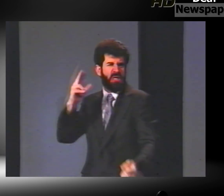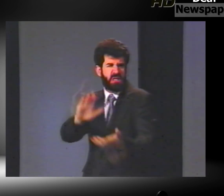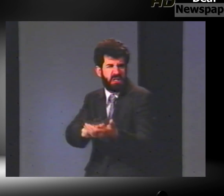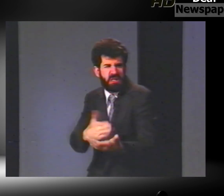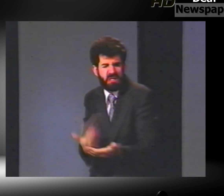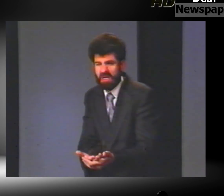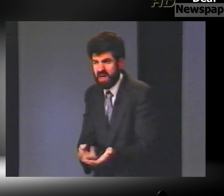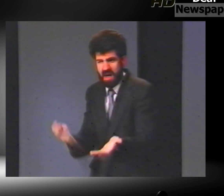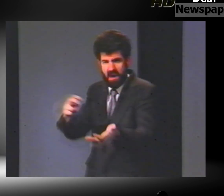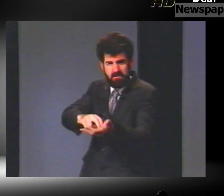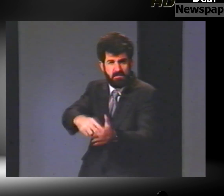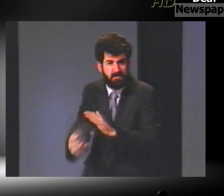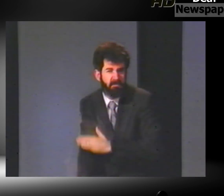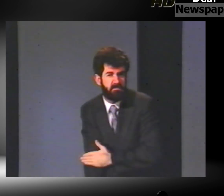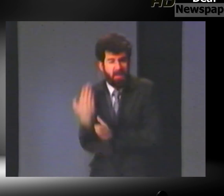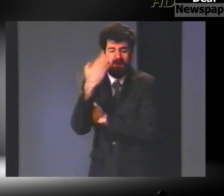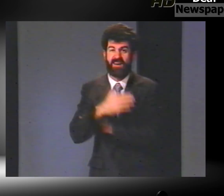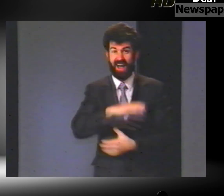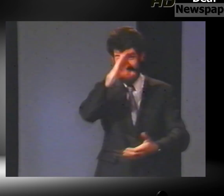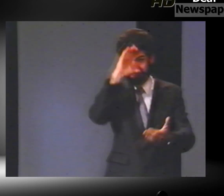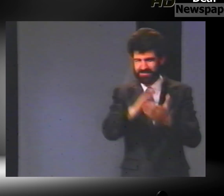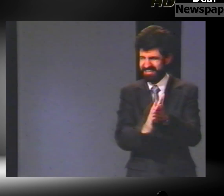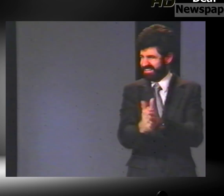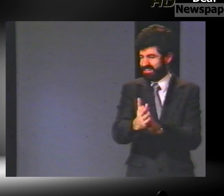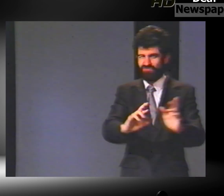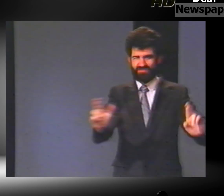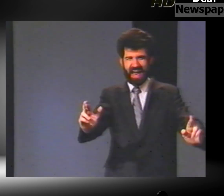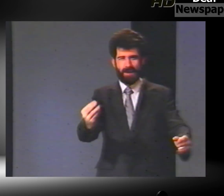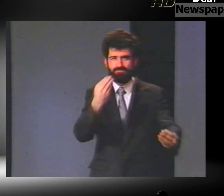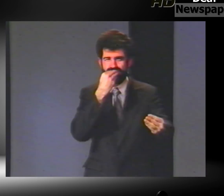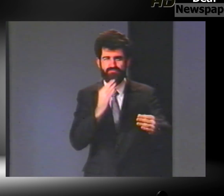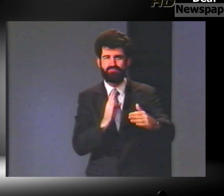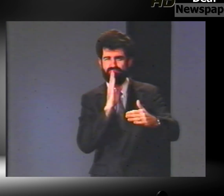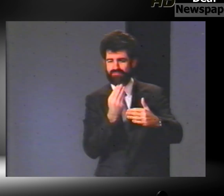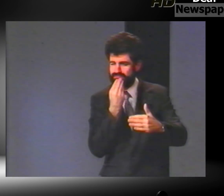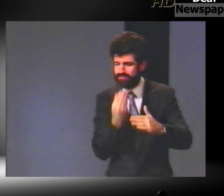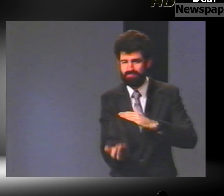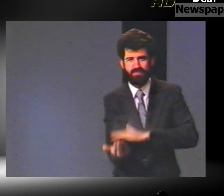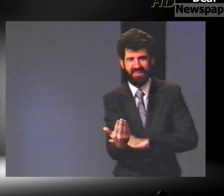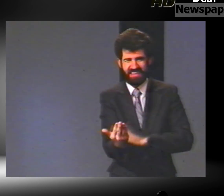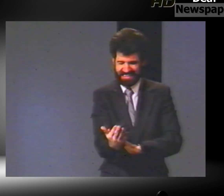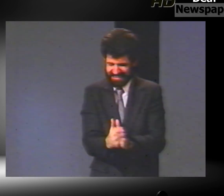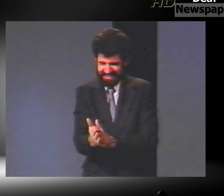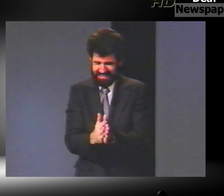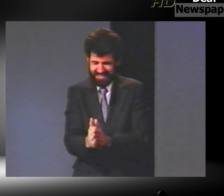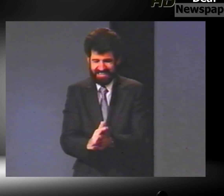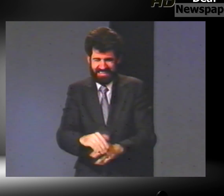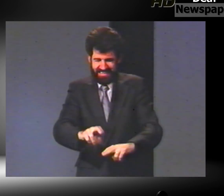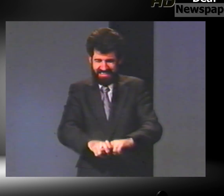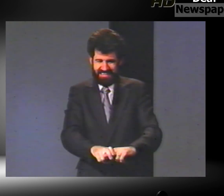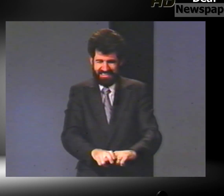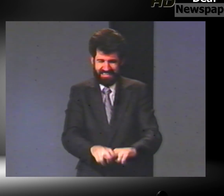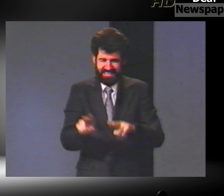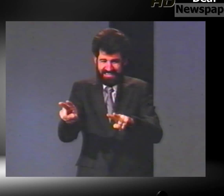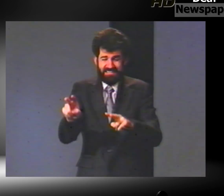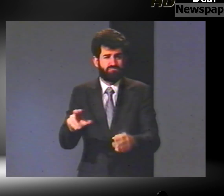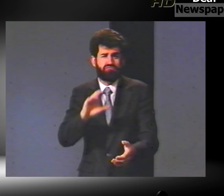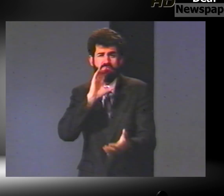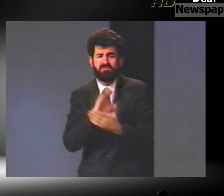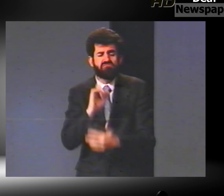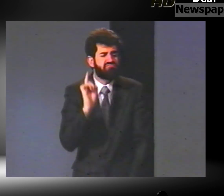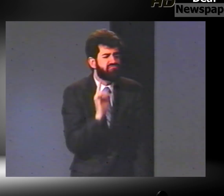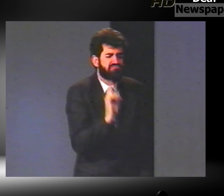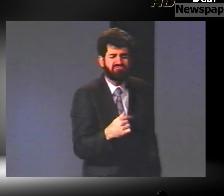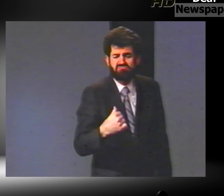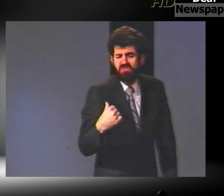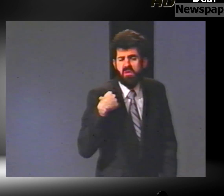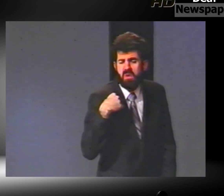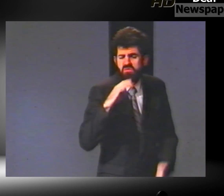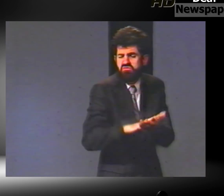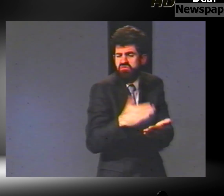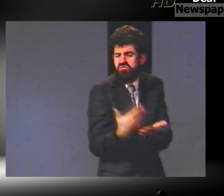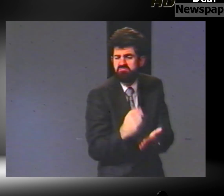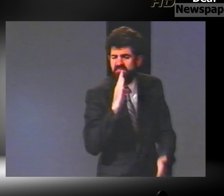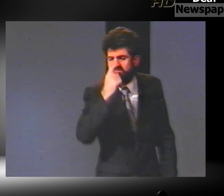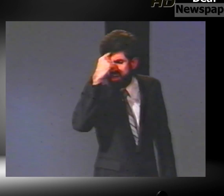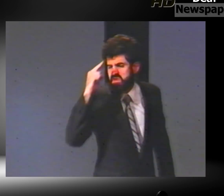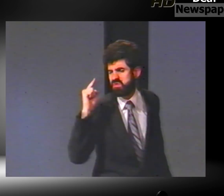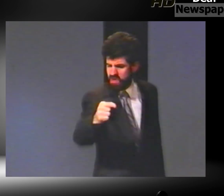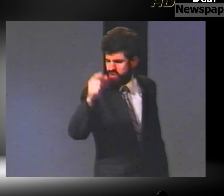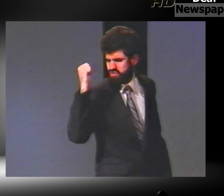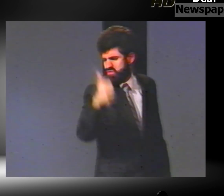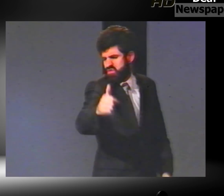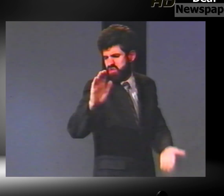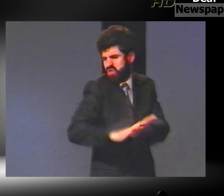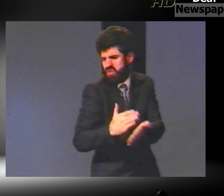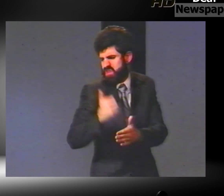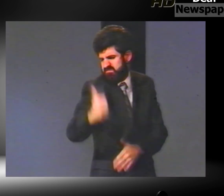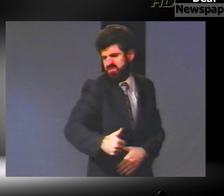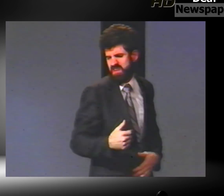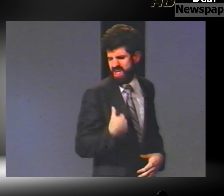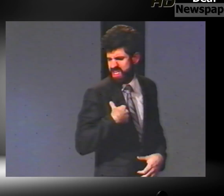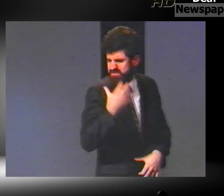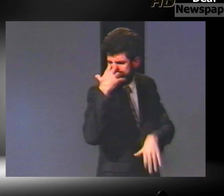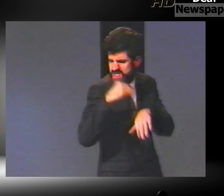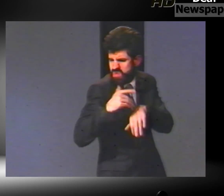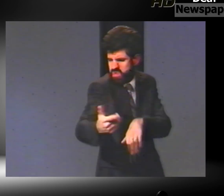The next morning after forgiveness, the husband is awake and ready to eat breakfast, but the wife says to cook for himself because of still being mad at him the other night.